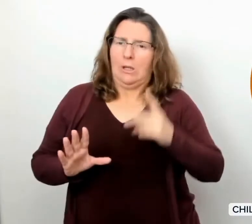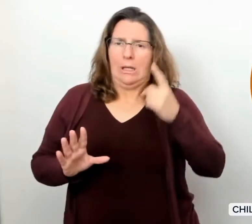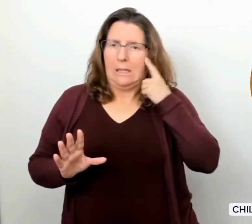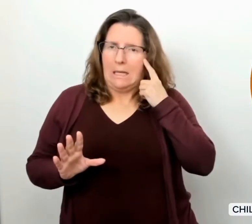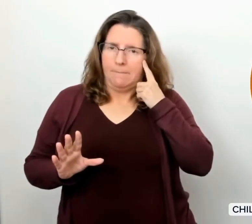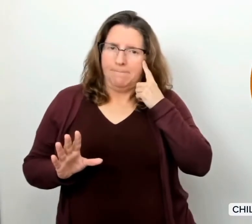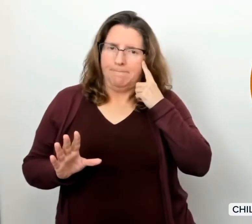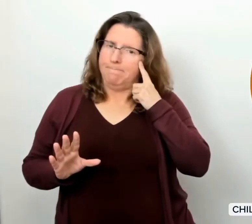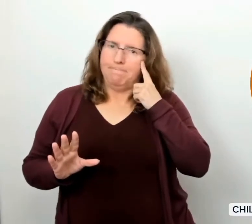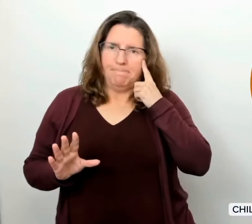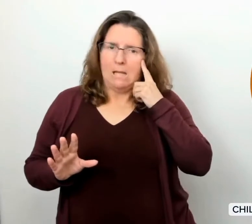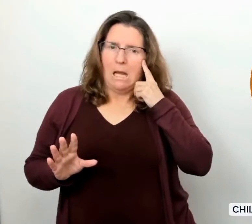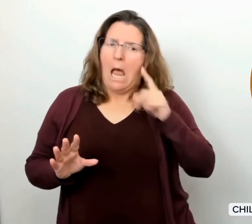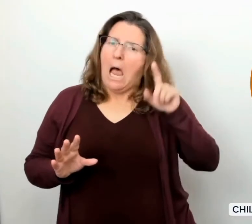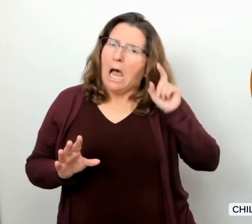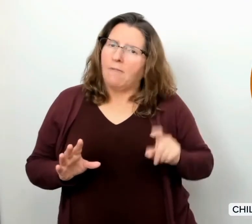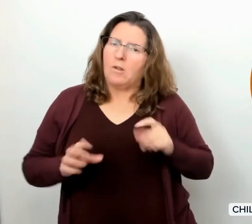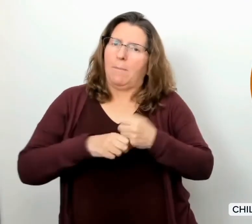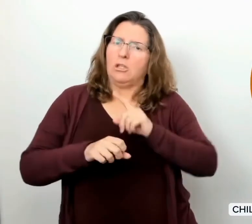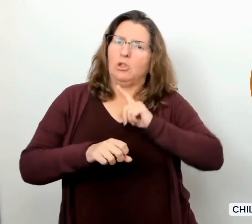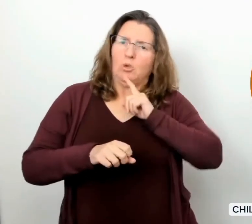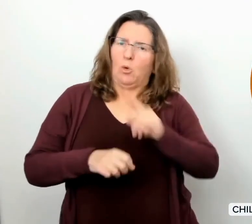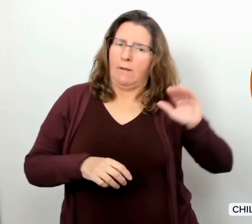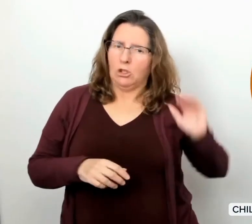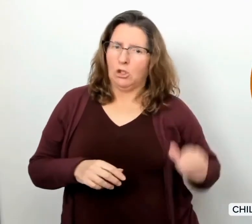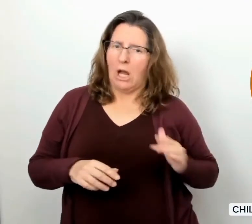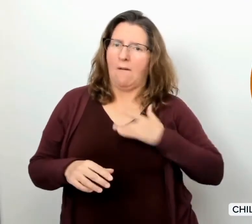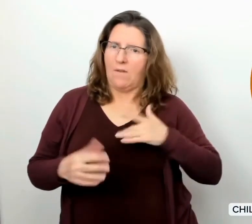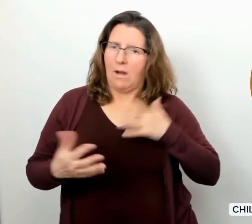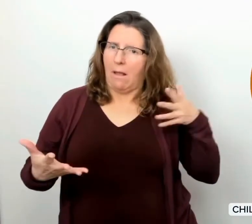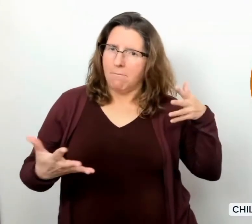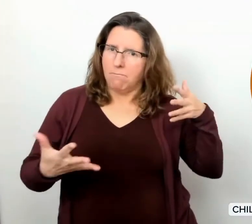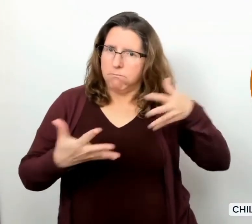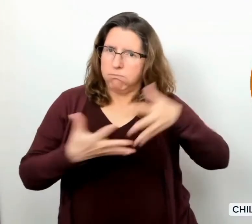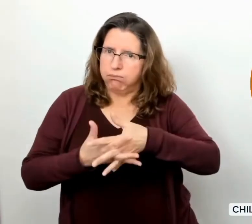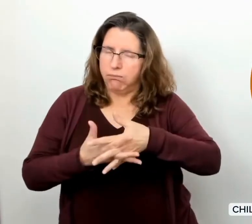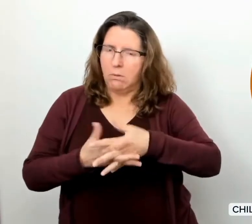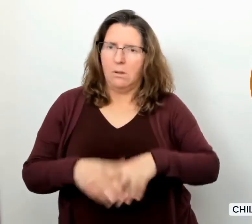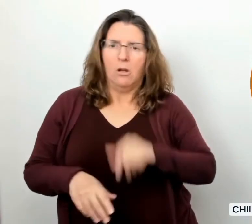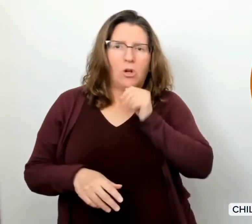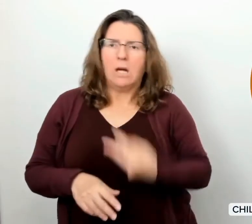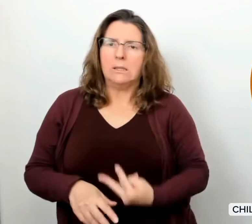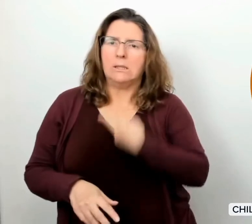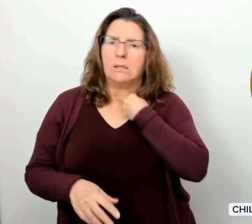Whereas, a growth mindset would explore: "how could I make sure every child has a sense of belonging?"